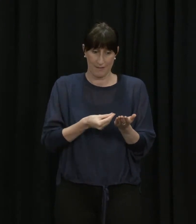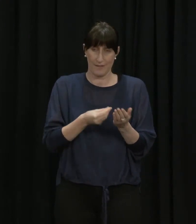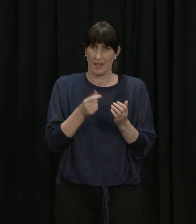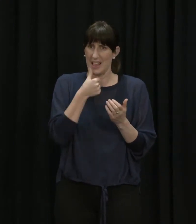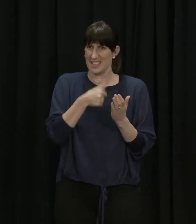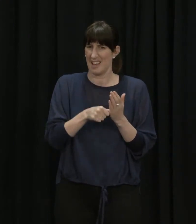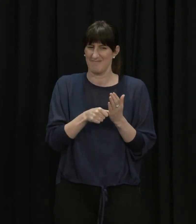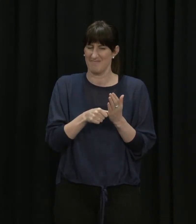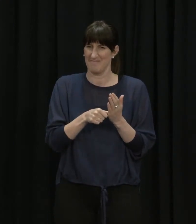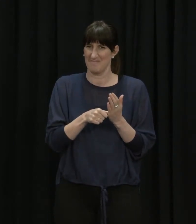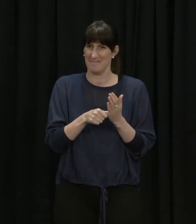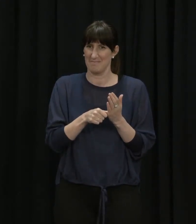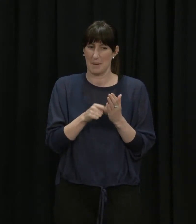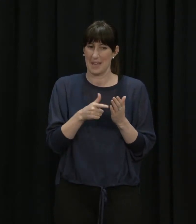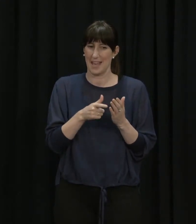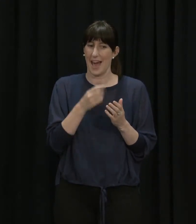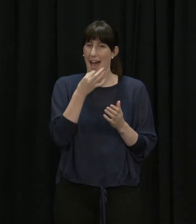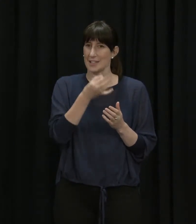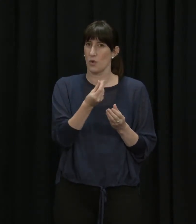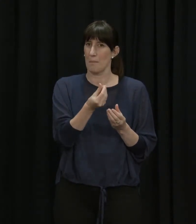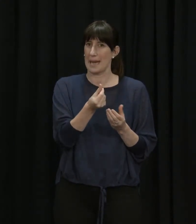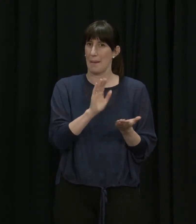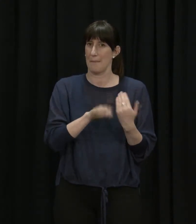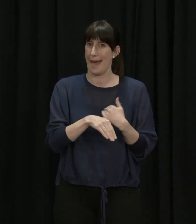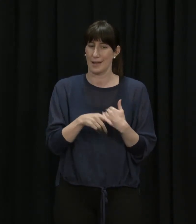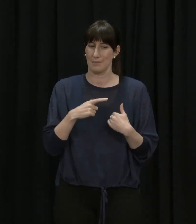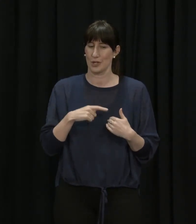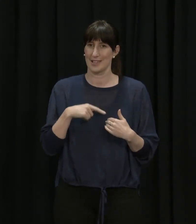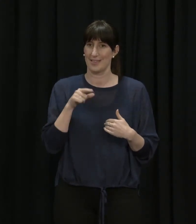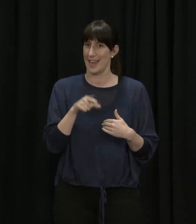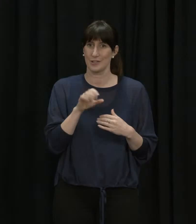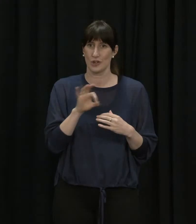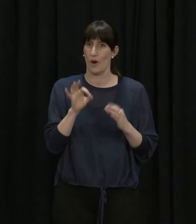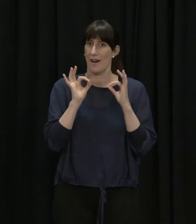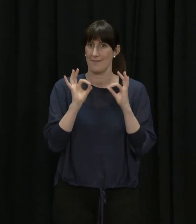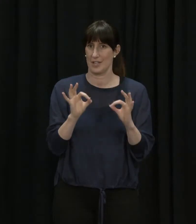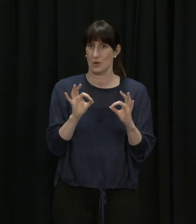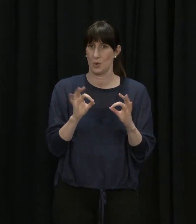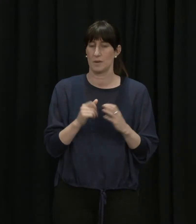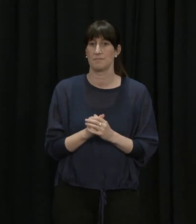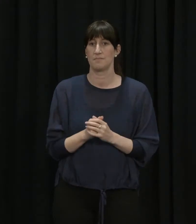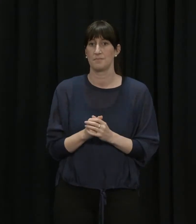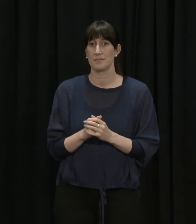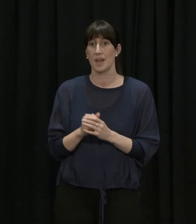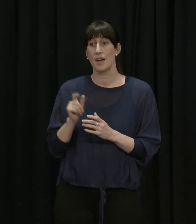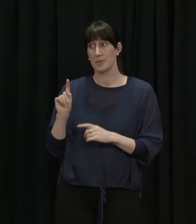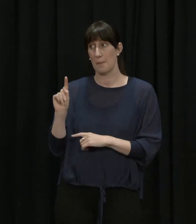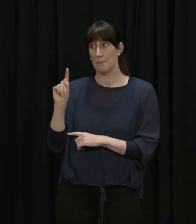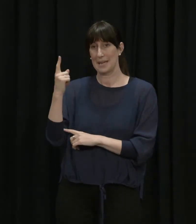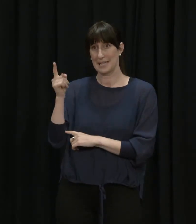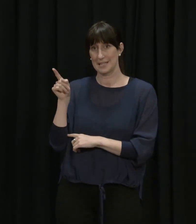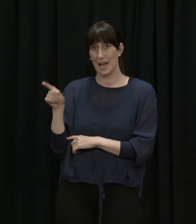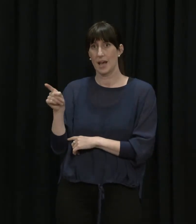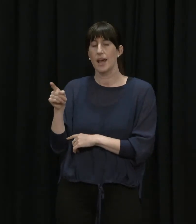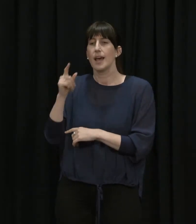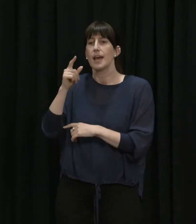paperwork, you might want to ask for a refund.